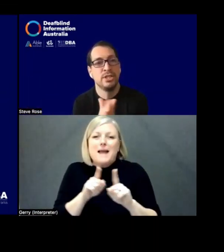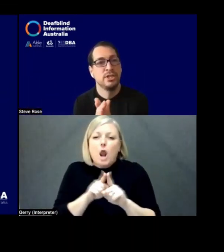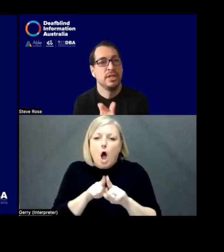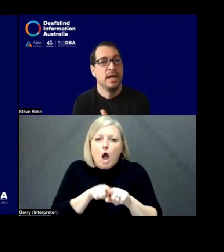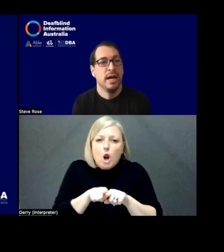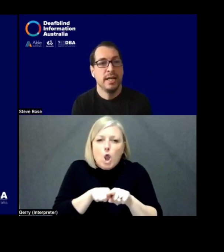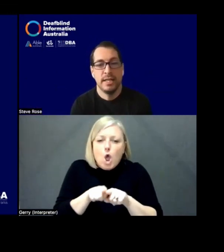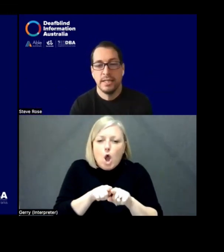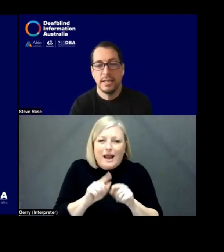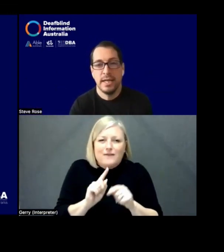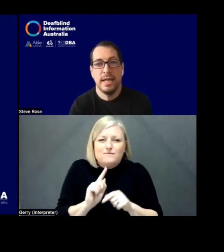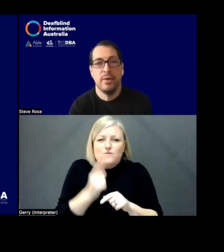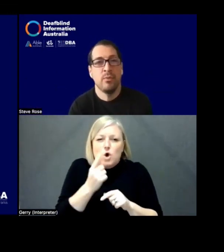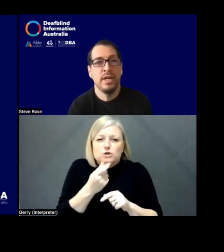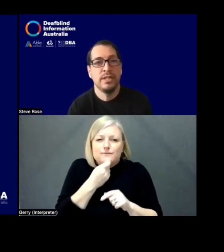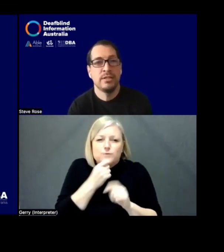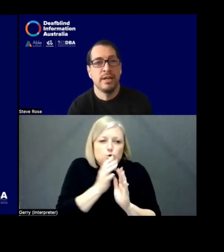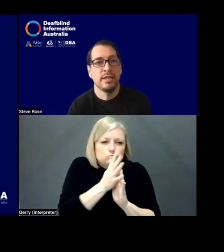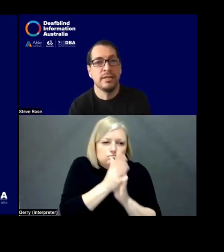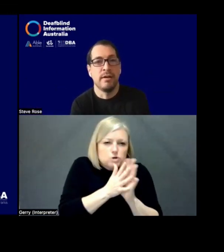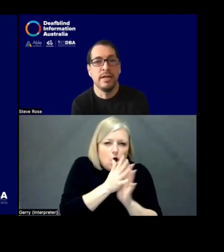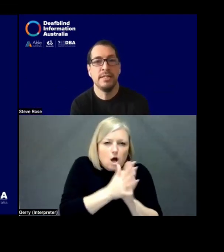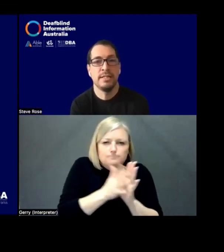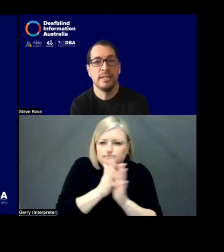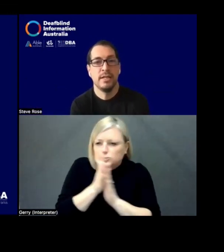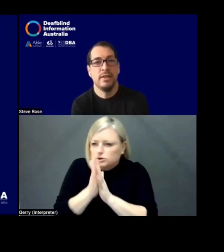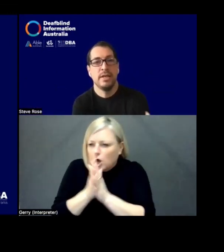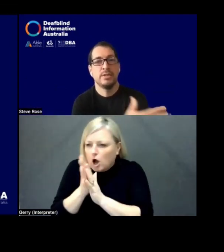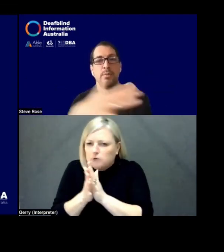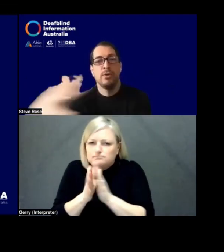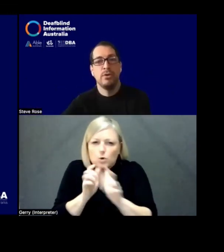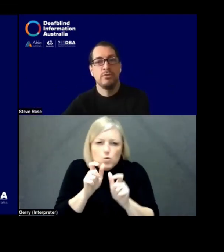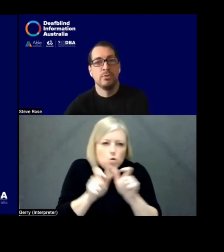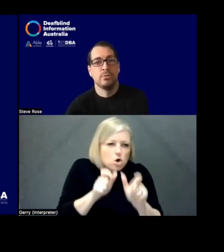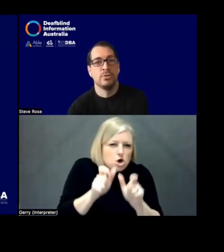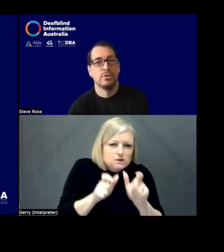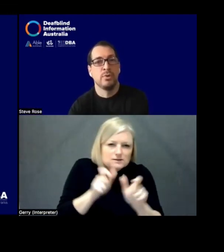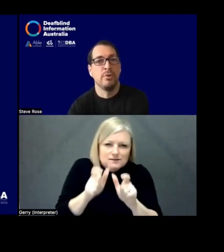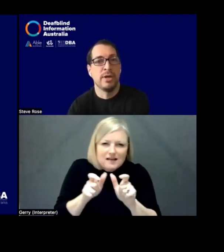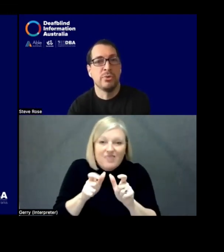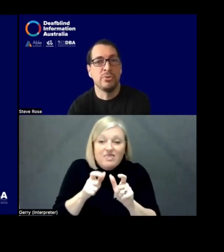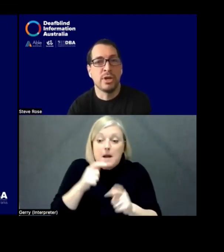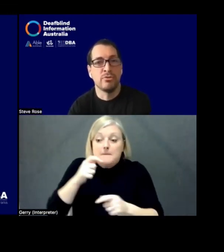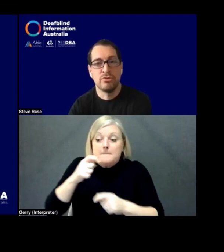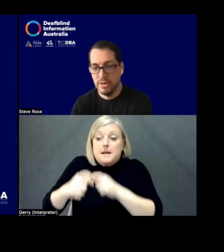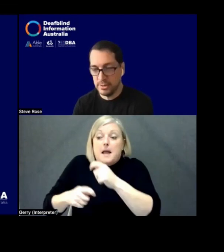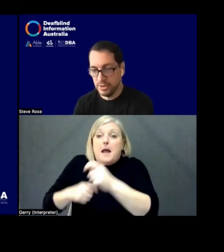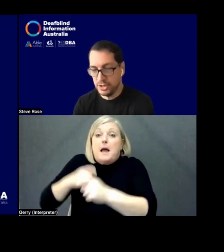I think we need to recognise as we move towards what we might call the cultural language